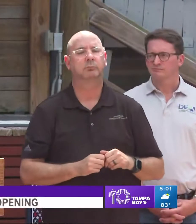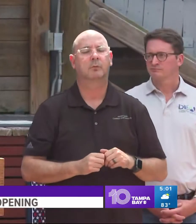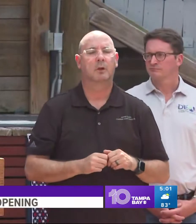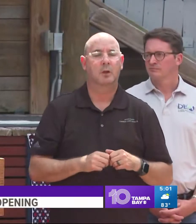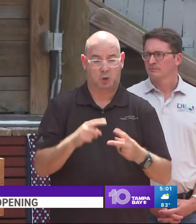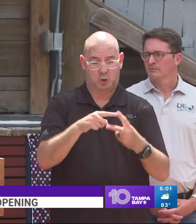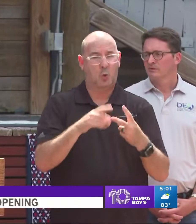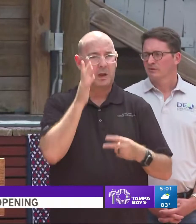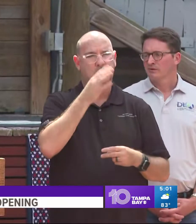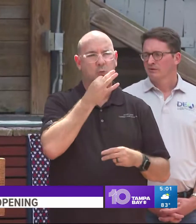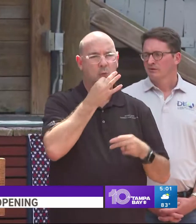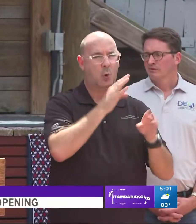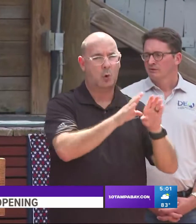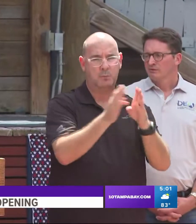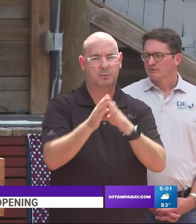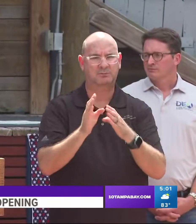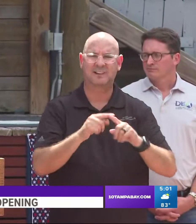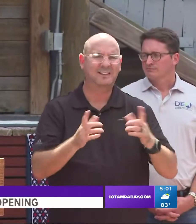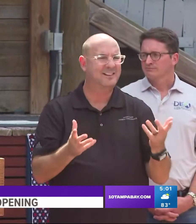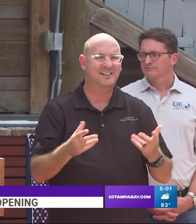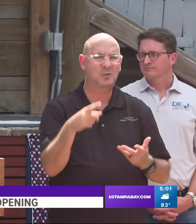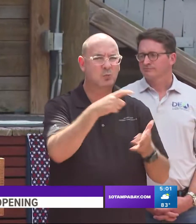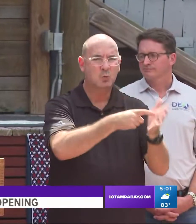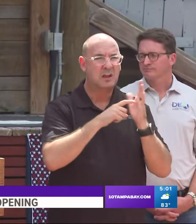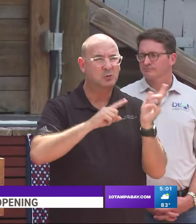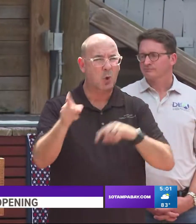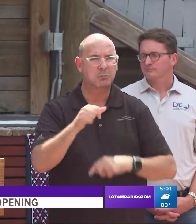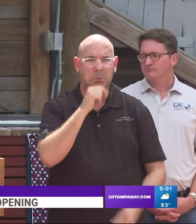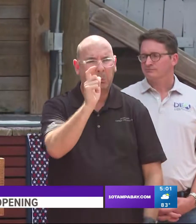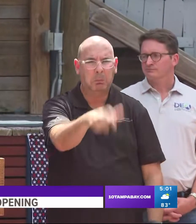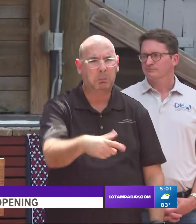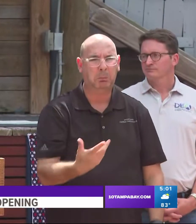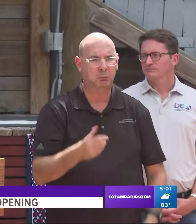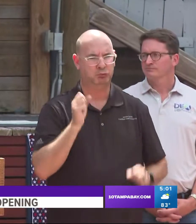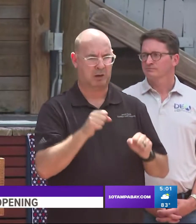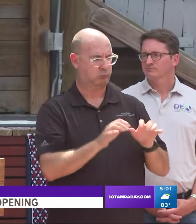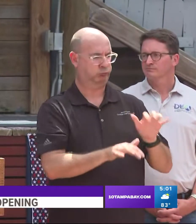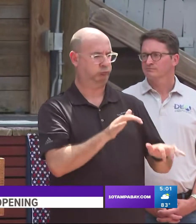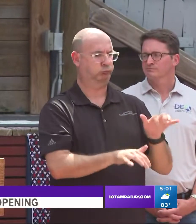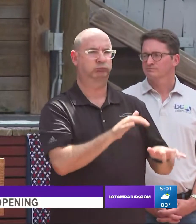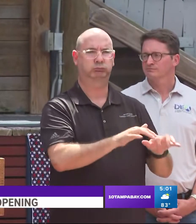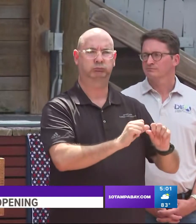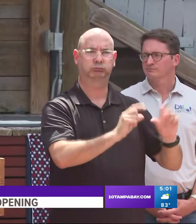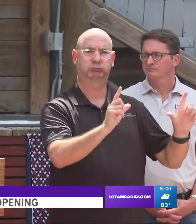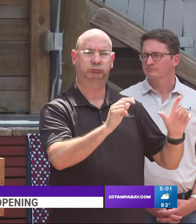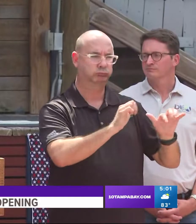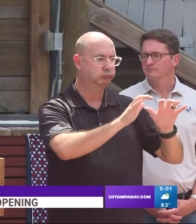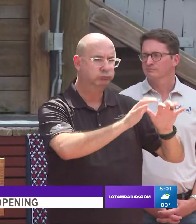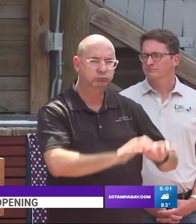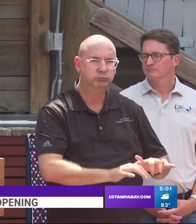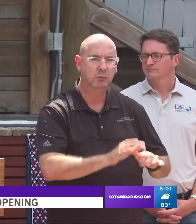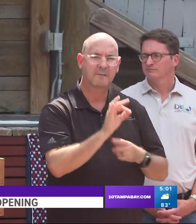You don't have to go to these. You can do this online, you can file claims with FEMA, with your insurance, with flood,